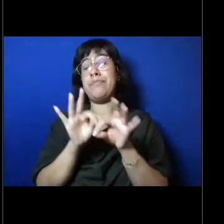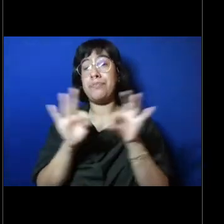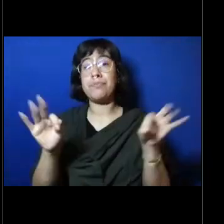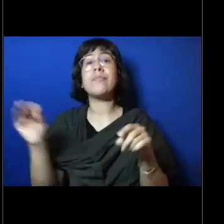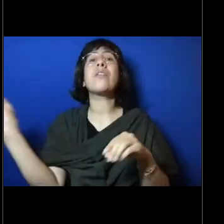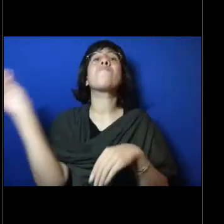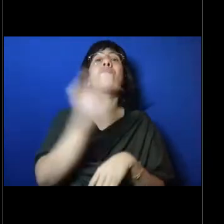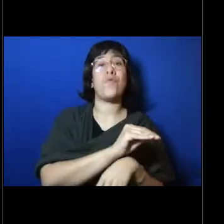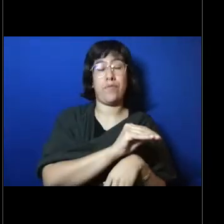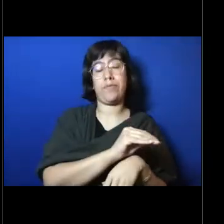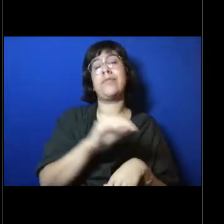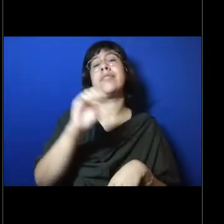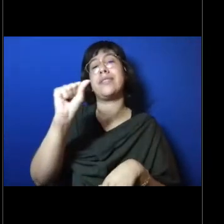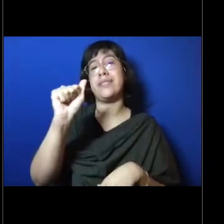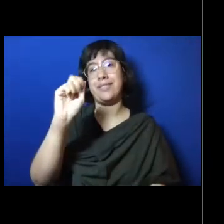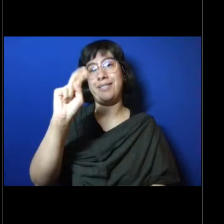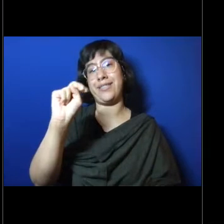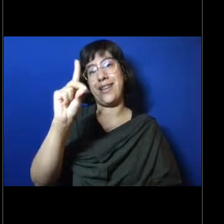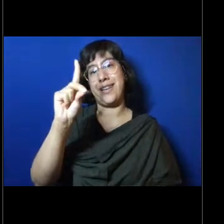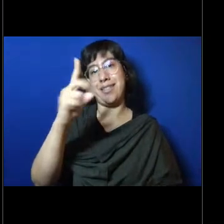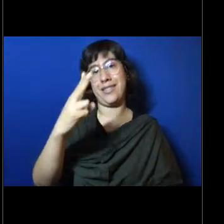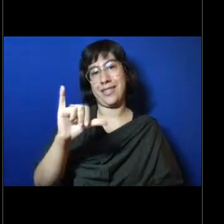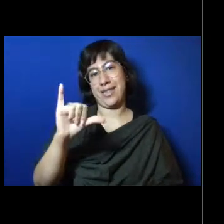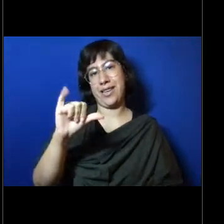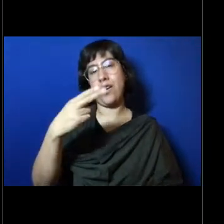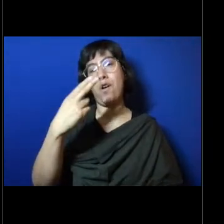and continued these studies at the National Marine Fisheries